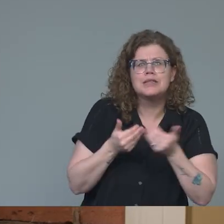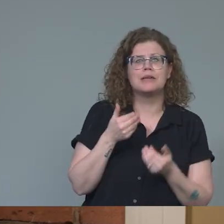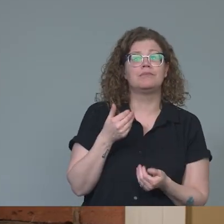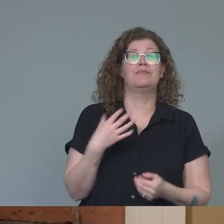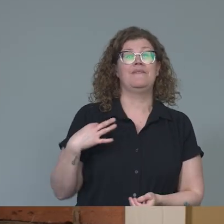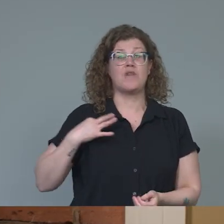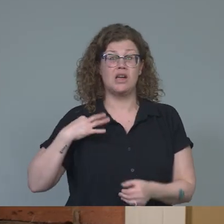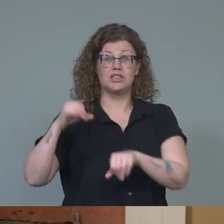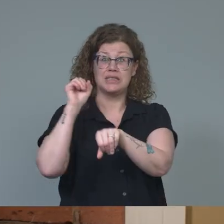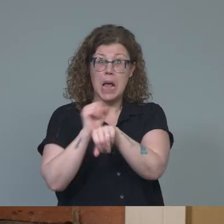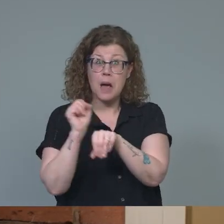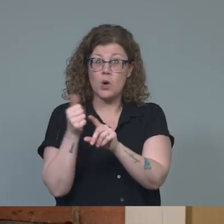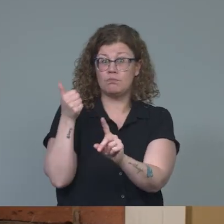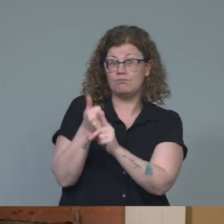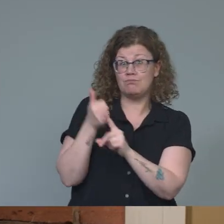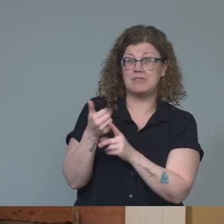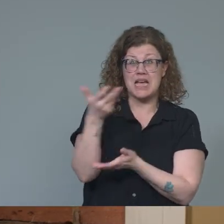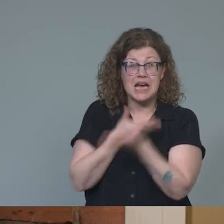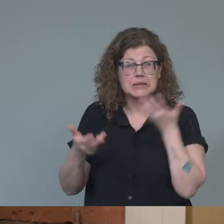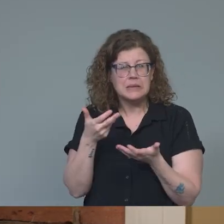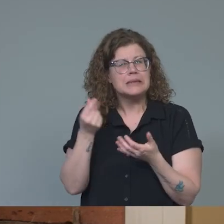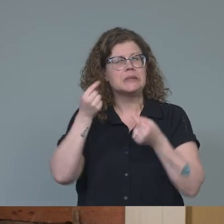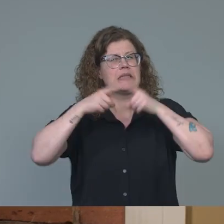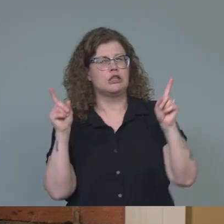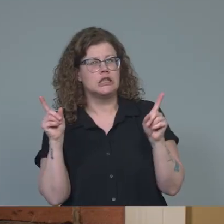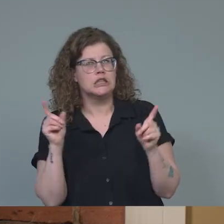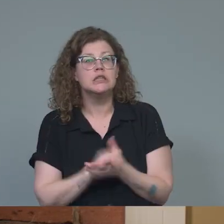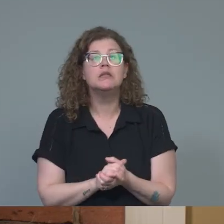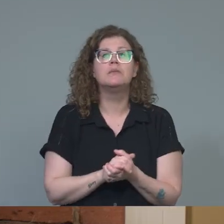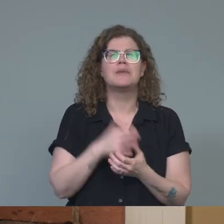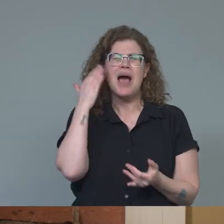maybe they sketch it out and people add components or something like that, although it could be fun